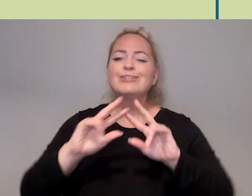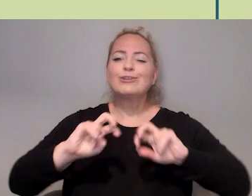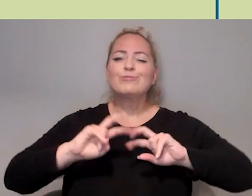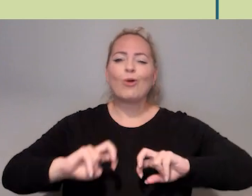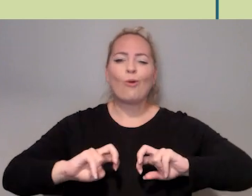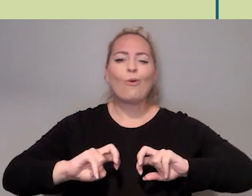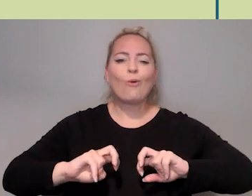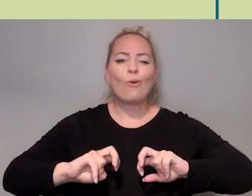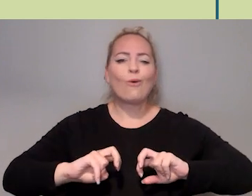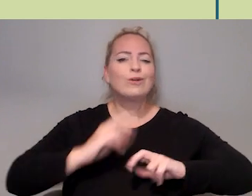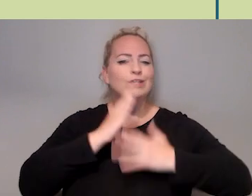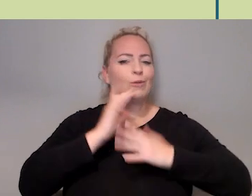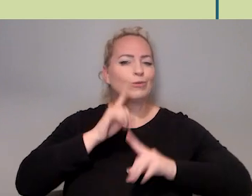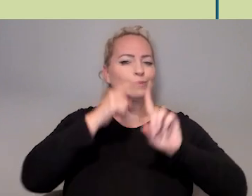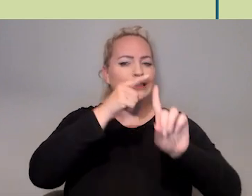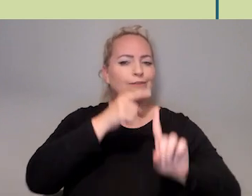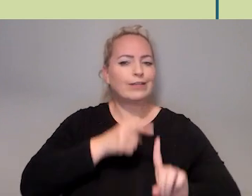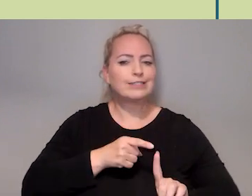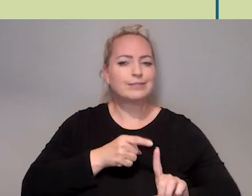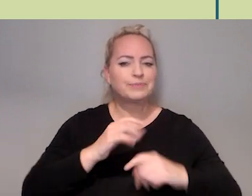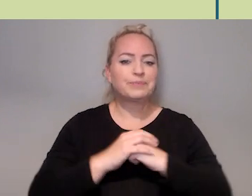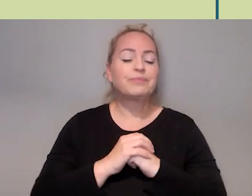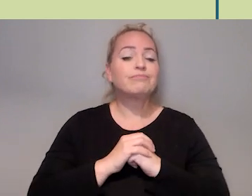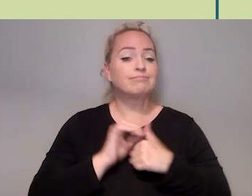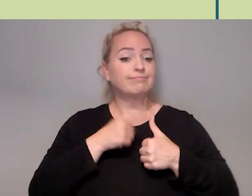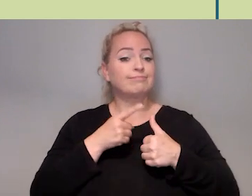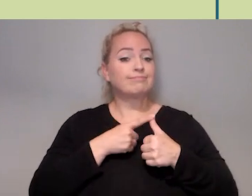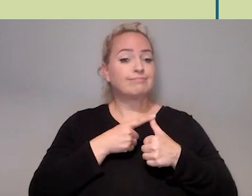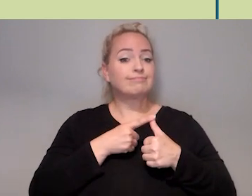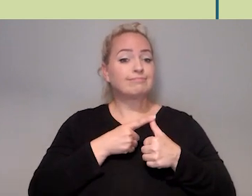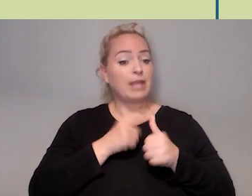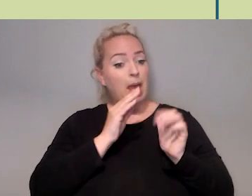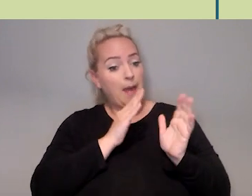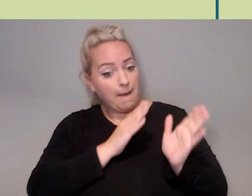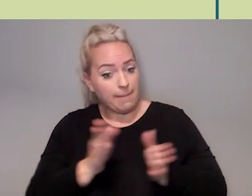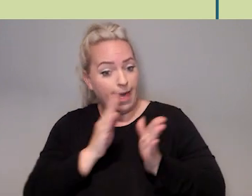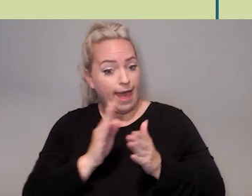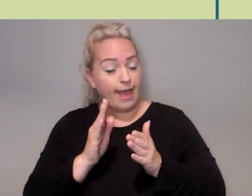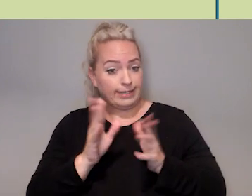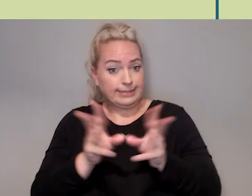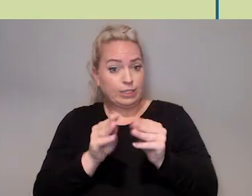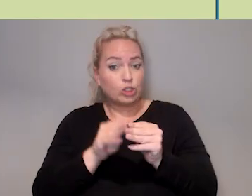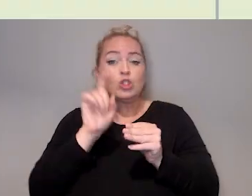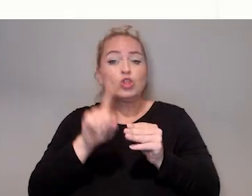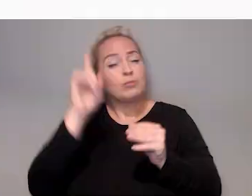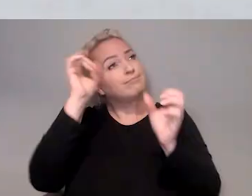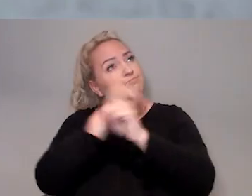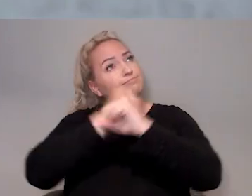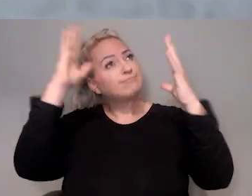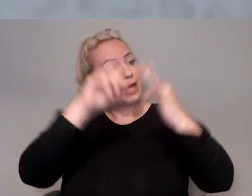of those those specifics one is that a planning session should be thought of as the beginning of